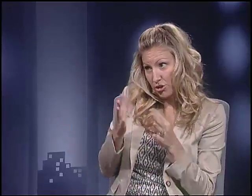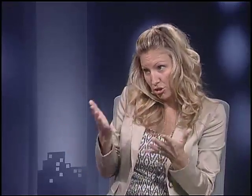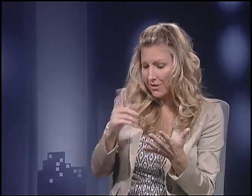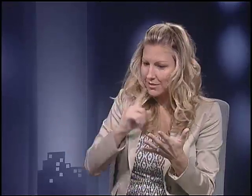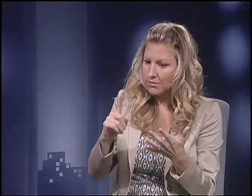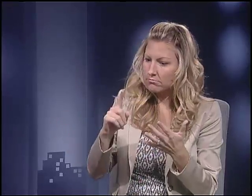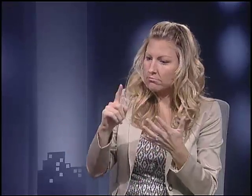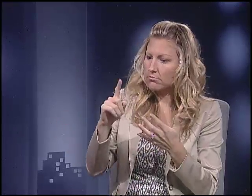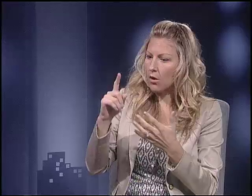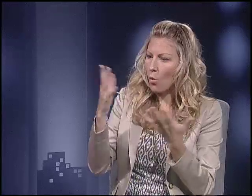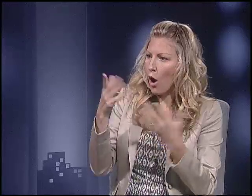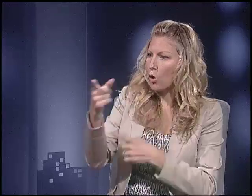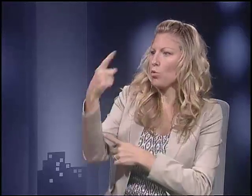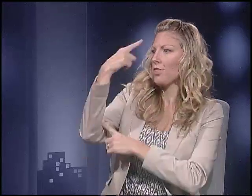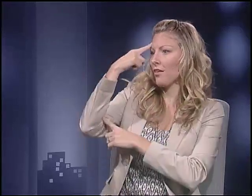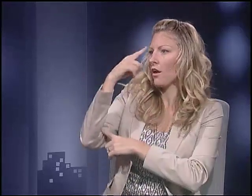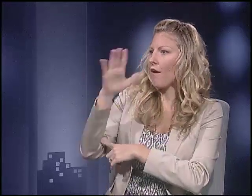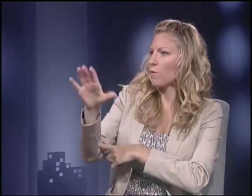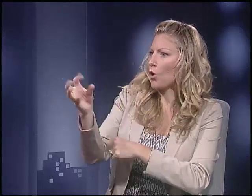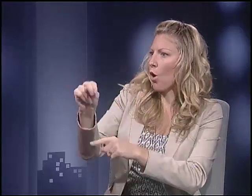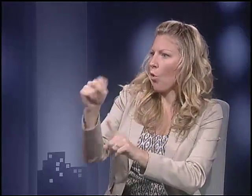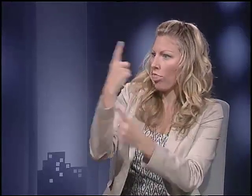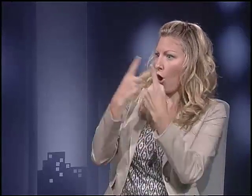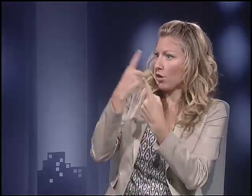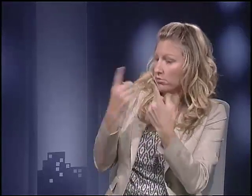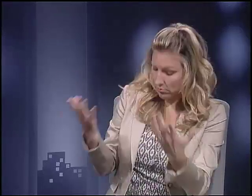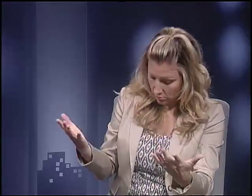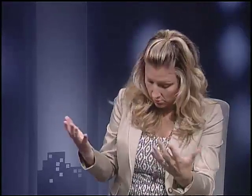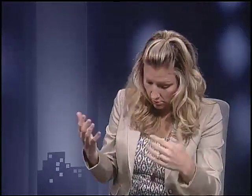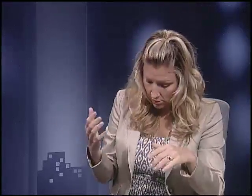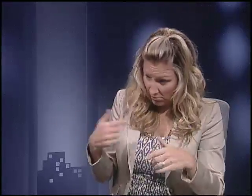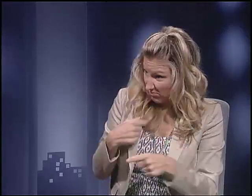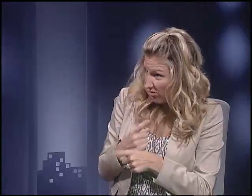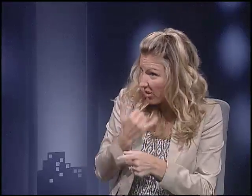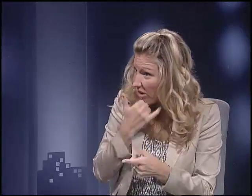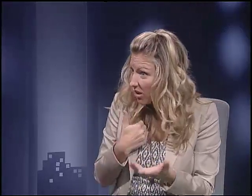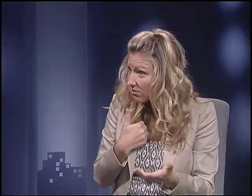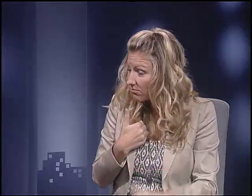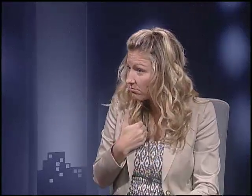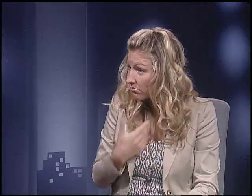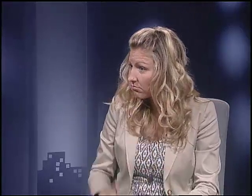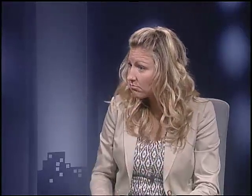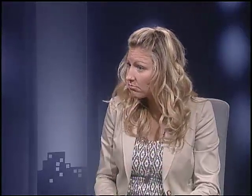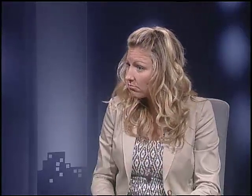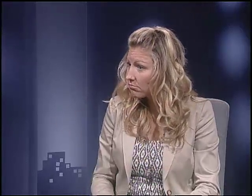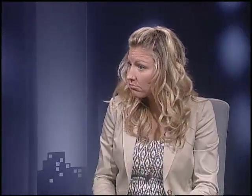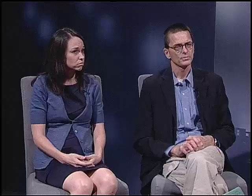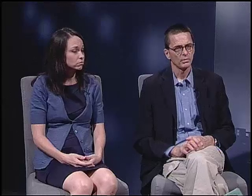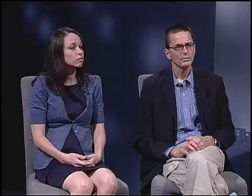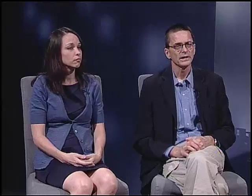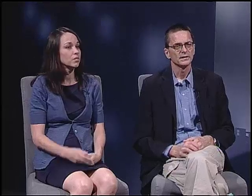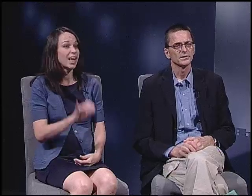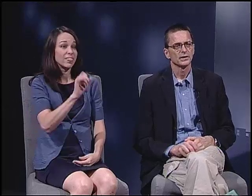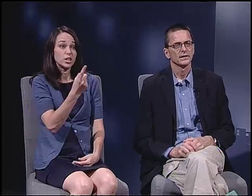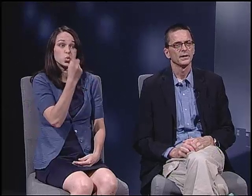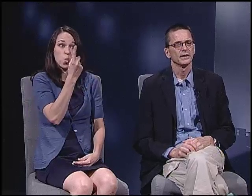And my definition is what you think of your thoughts, is that right or wrong? That's one way to talk about it.